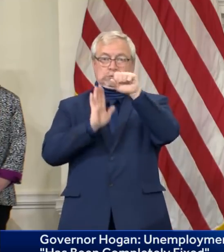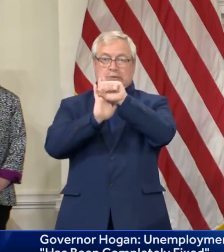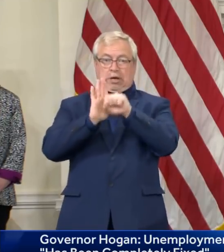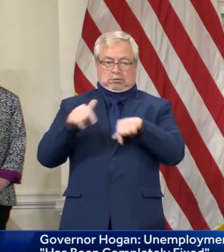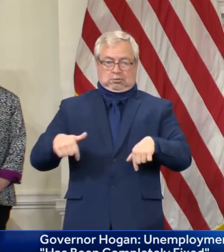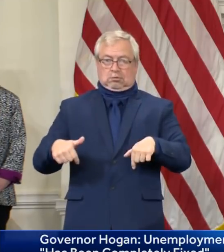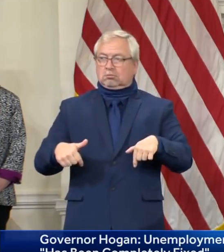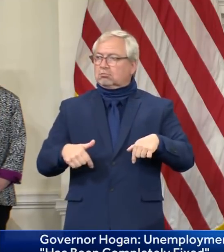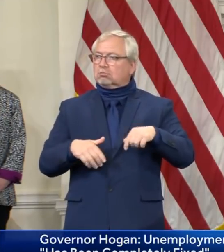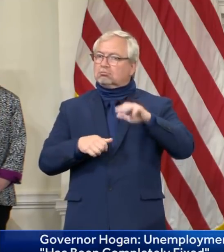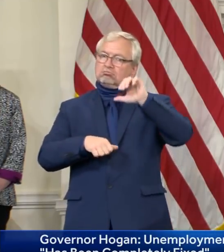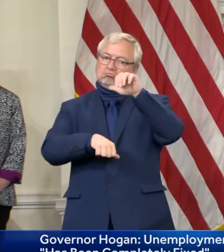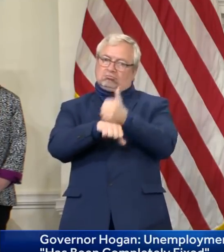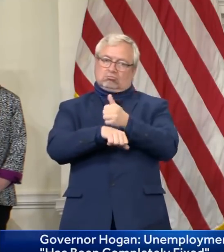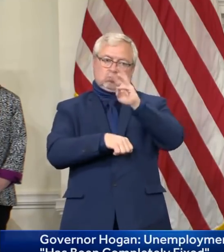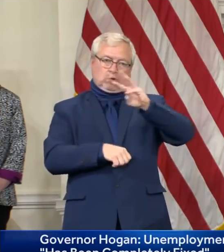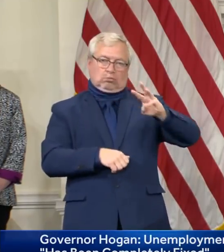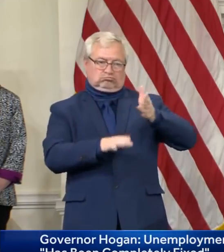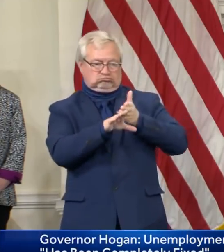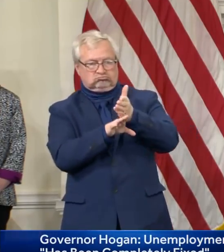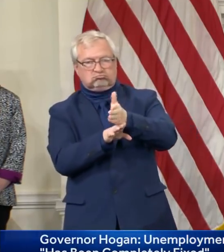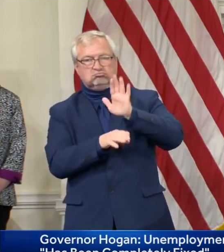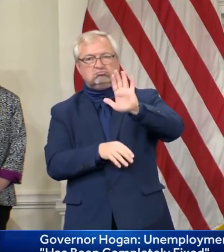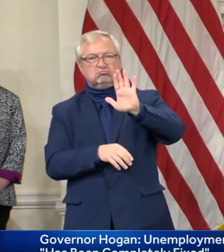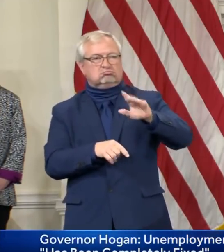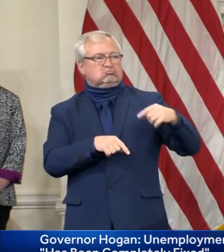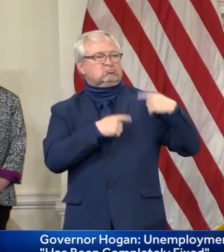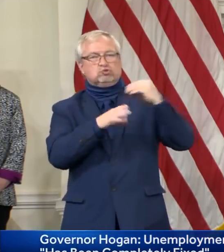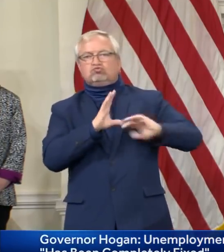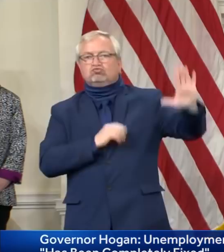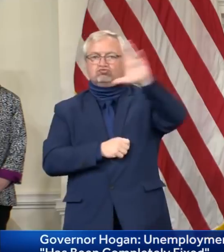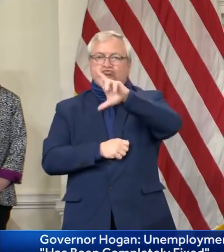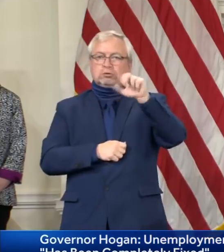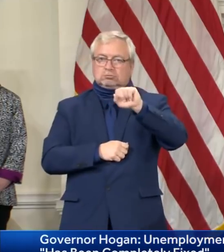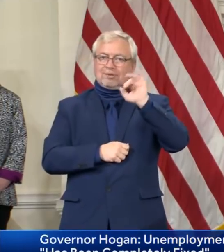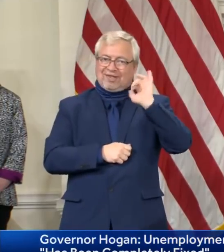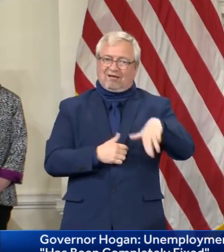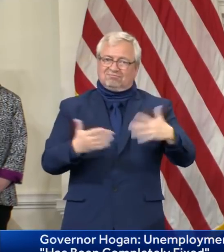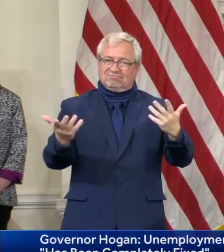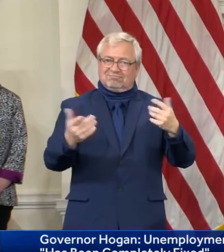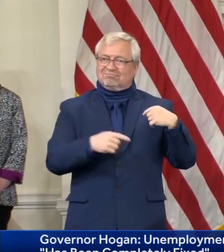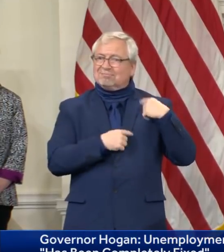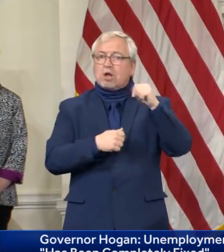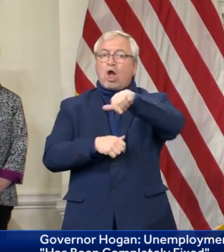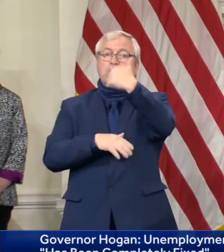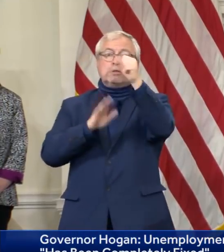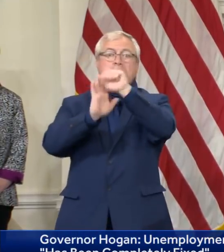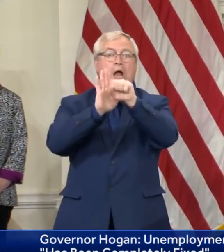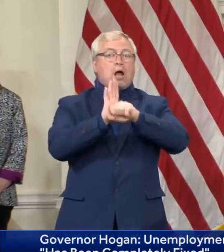WE WERE ONE OF THE FIRST STATES IN AMERICA TO DEVELOP THE SITE. IT WAS NOT FAST ENOUGH TO HANDLE THAT AT FIRST.